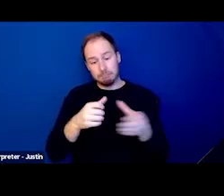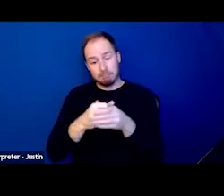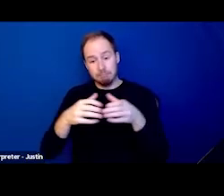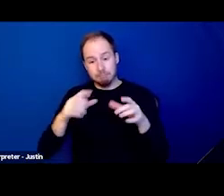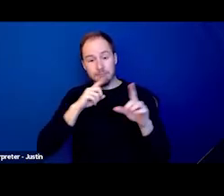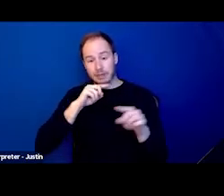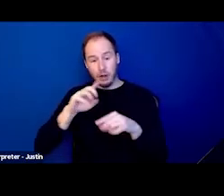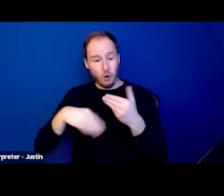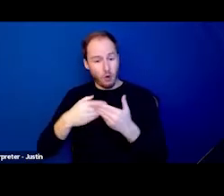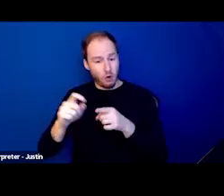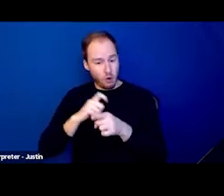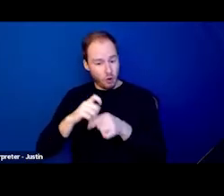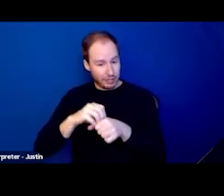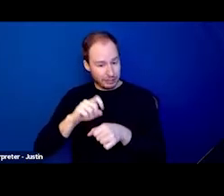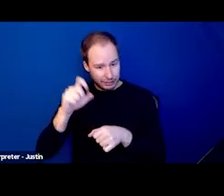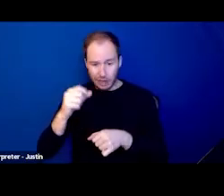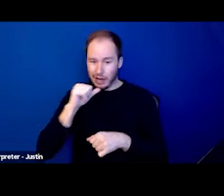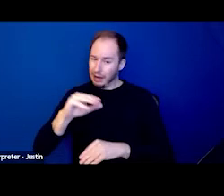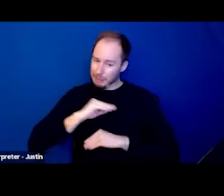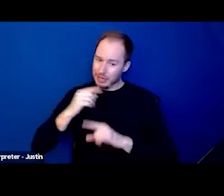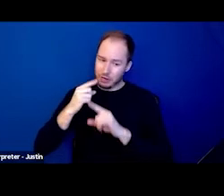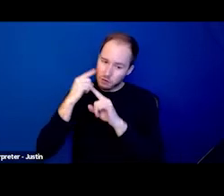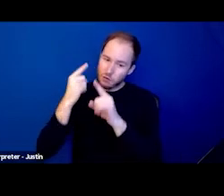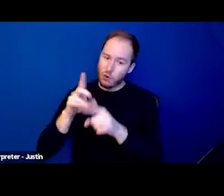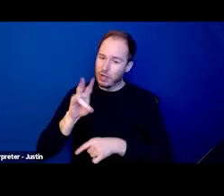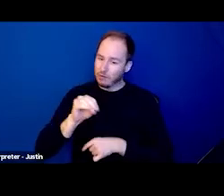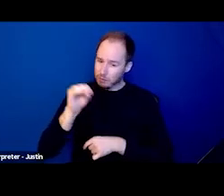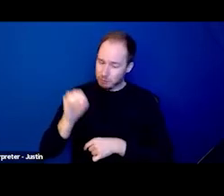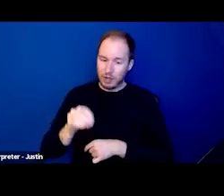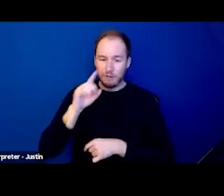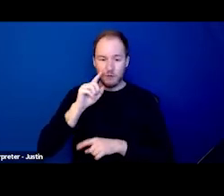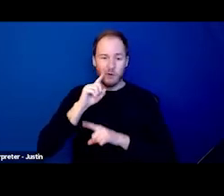though we didn't meet our goal of 70% answer rate just yet.